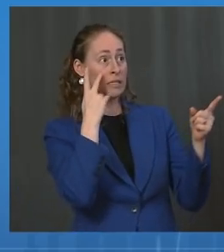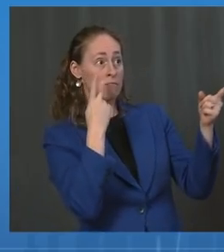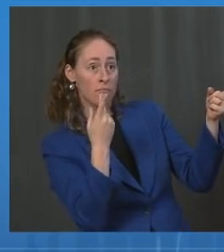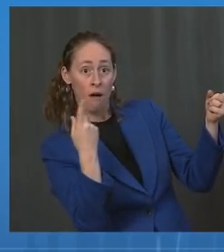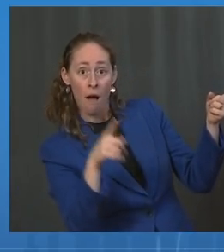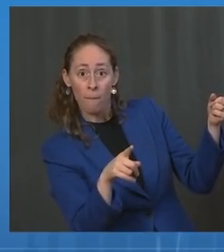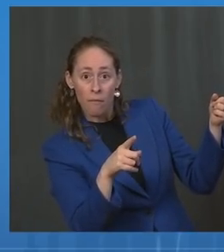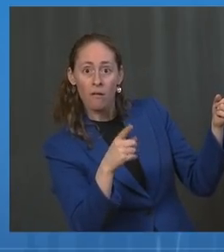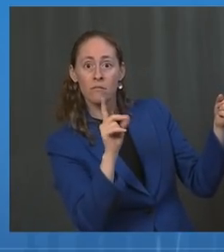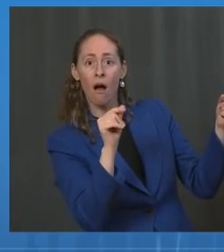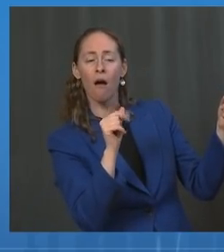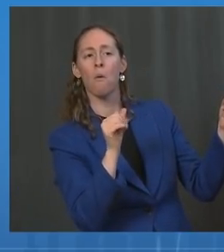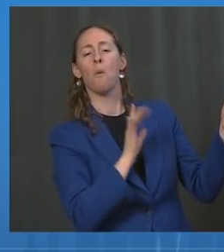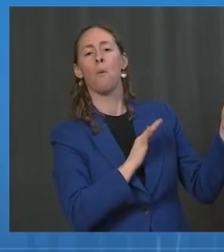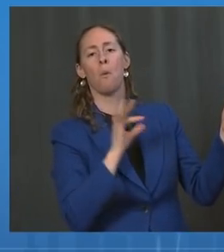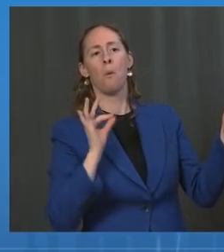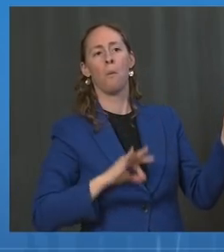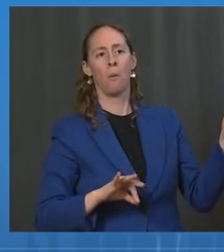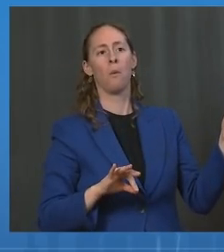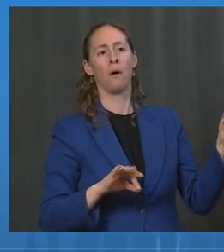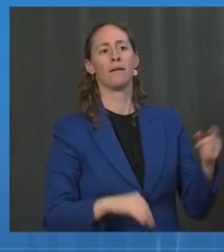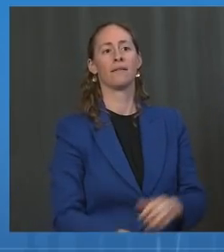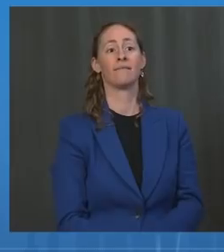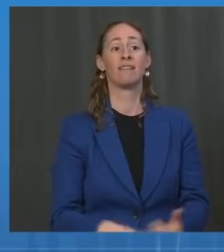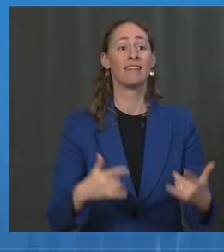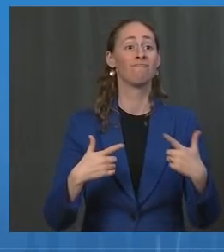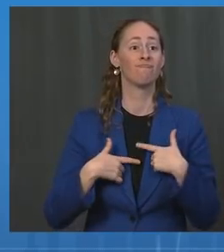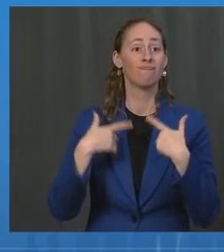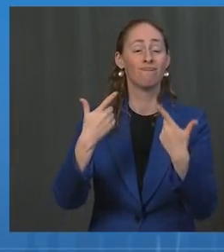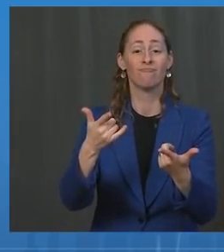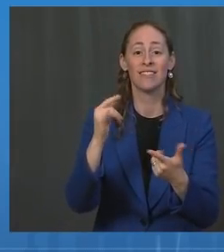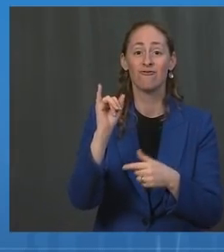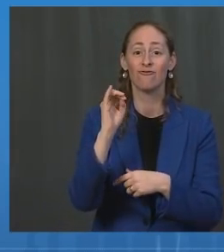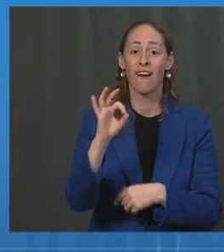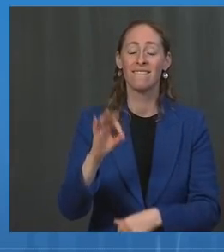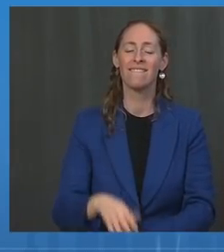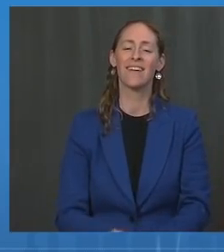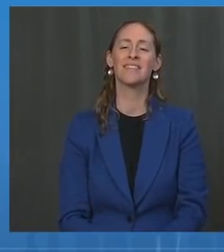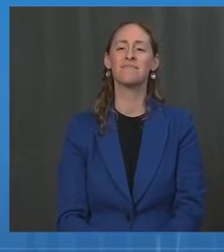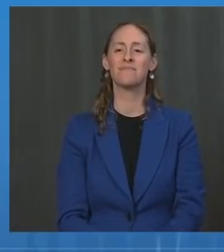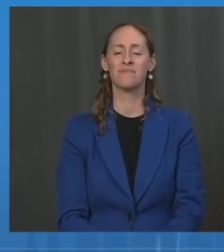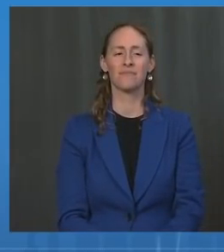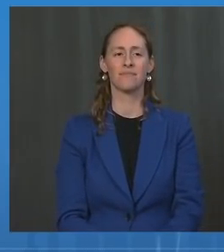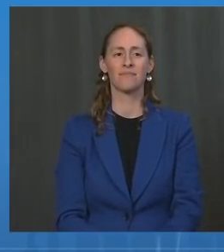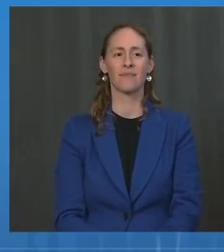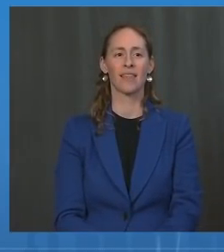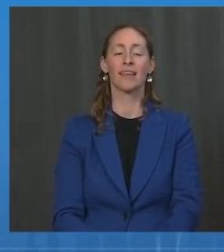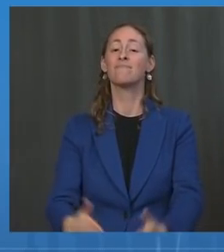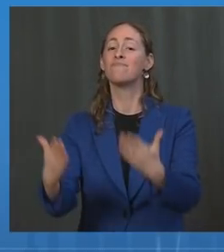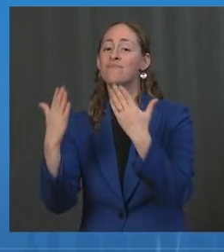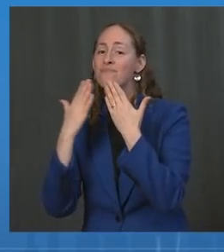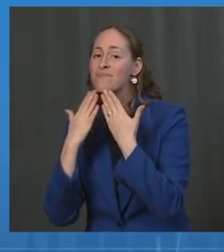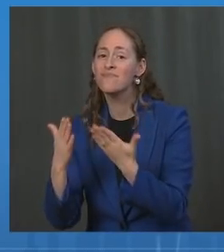I'll stop there. And back to you, Jeff. Mr. Zients: Thank you, Doctors. Why don't we open it up for a few questions. First question.